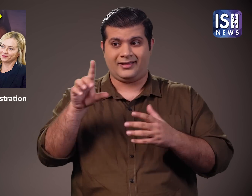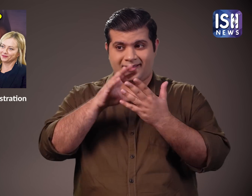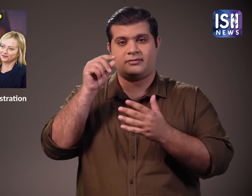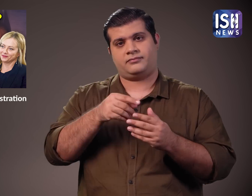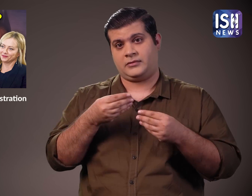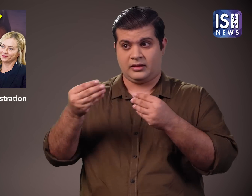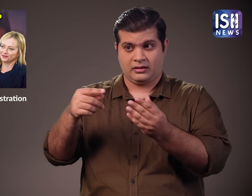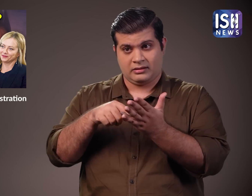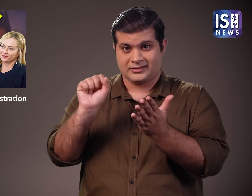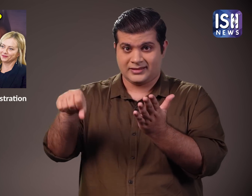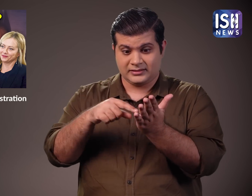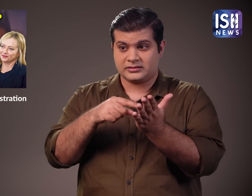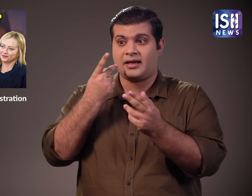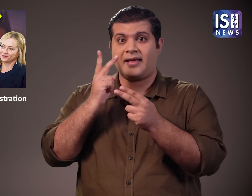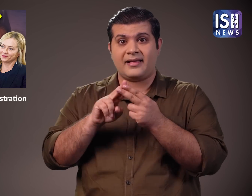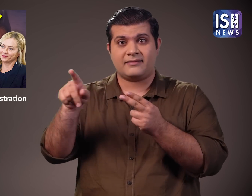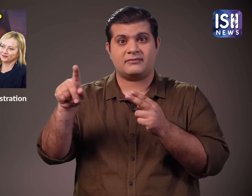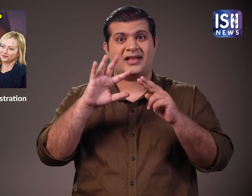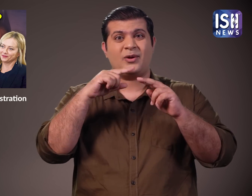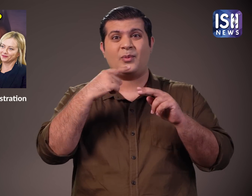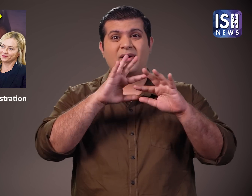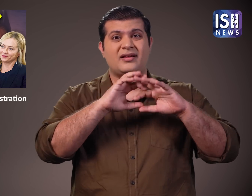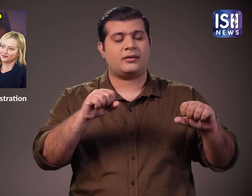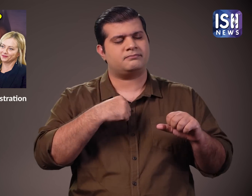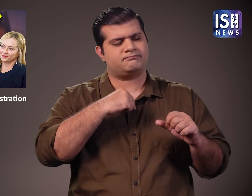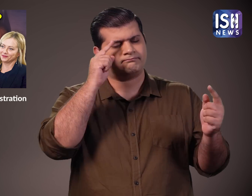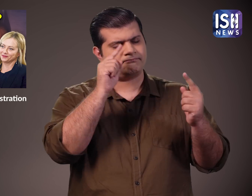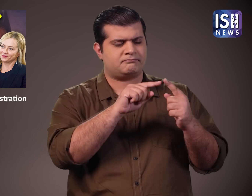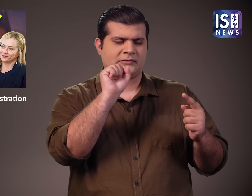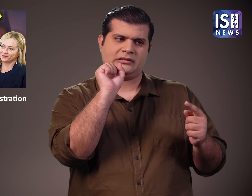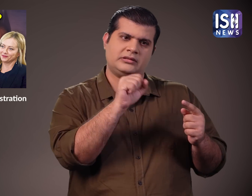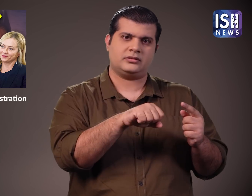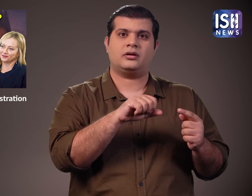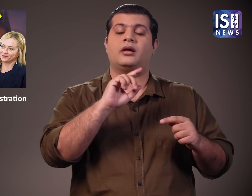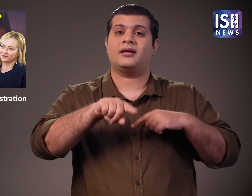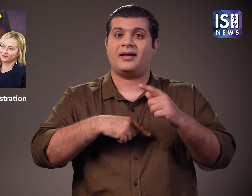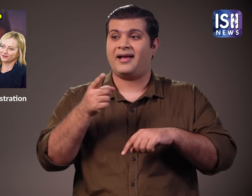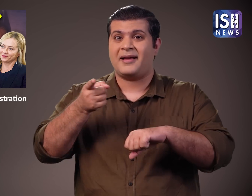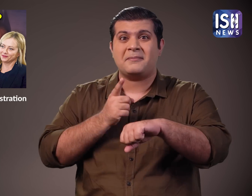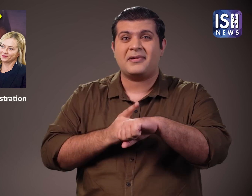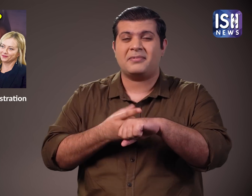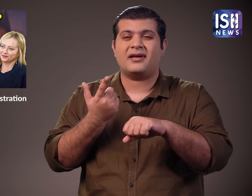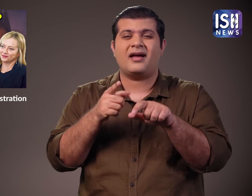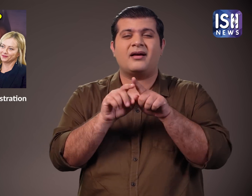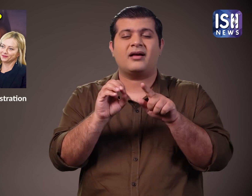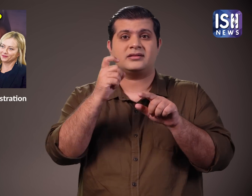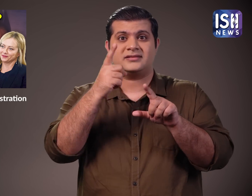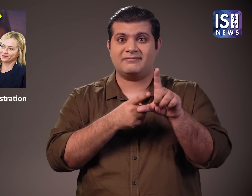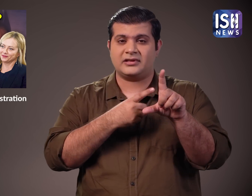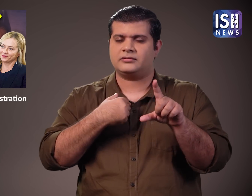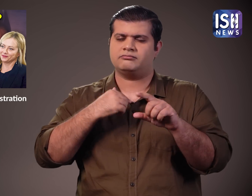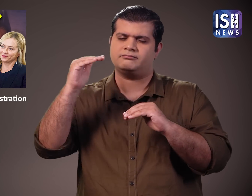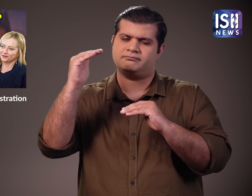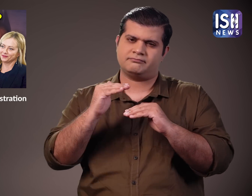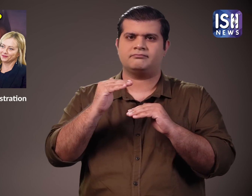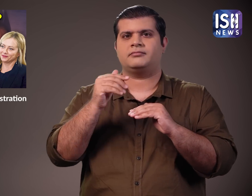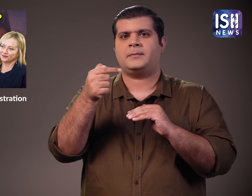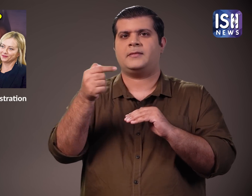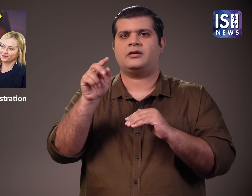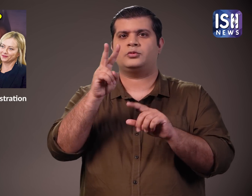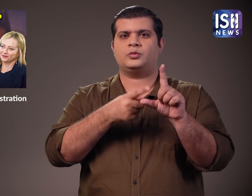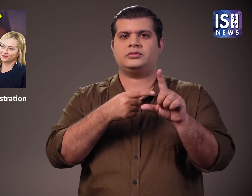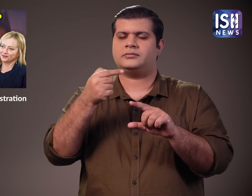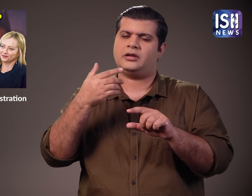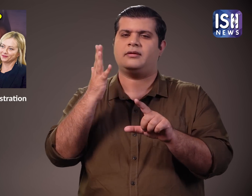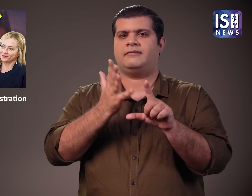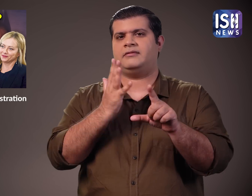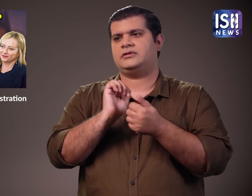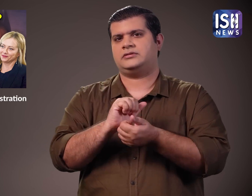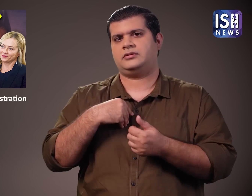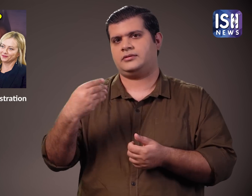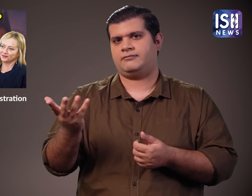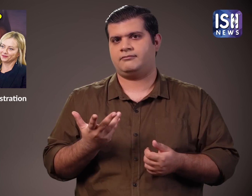If the convict agrees to chemical castration, their sentence will be reduced by 2 years, leaving them with 5 years in jail.